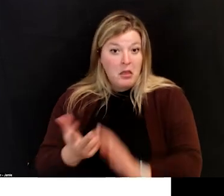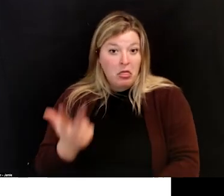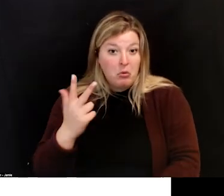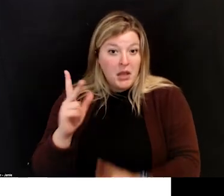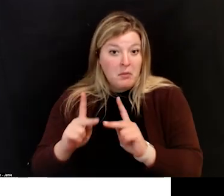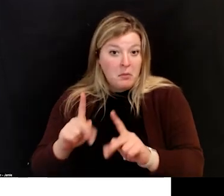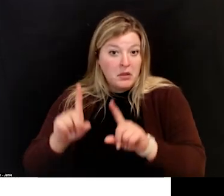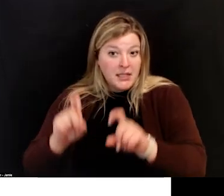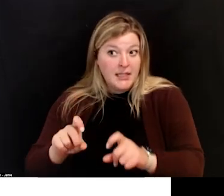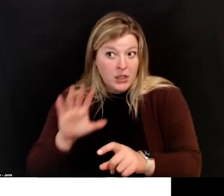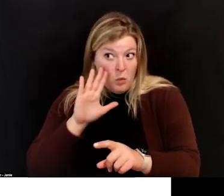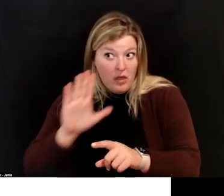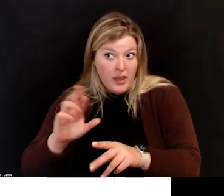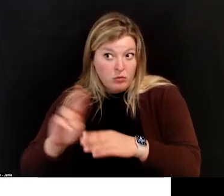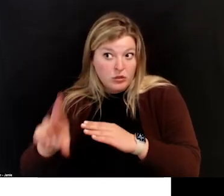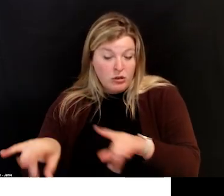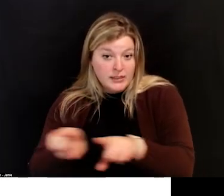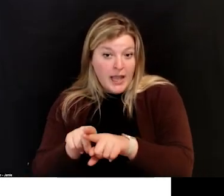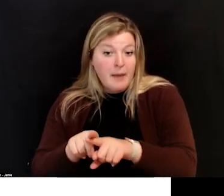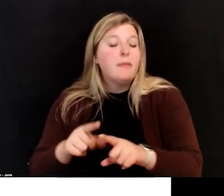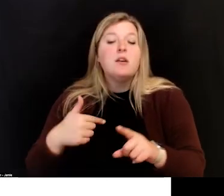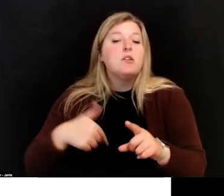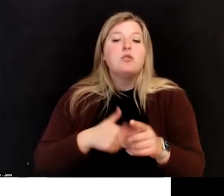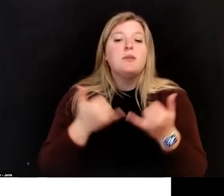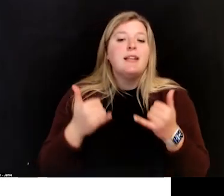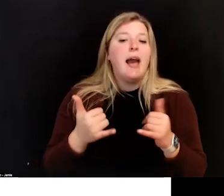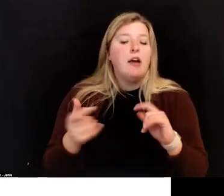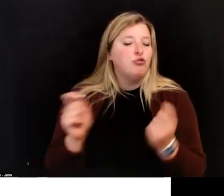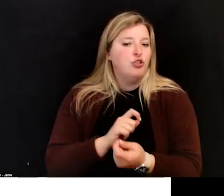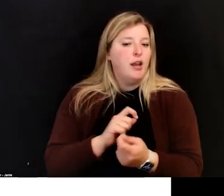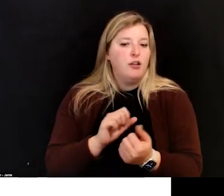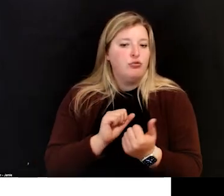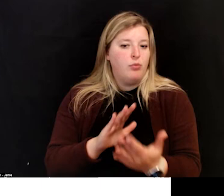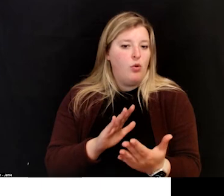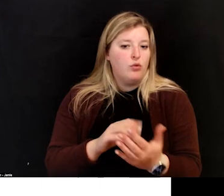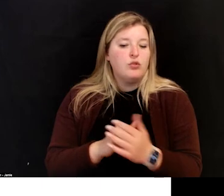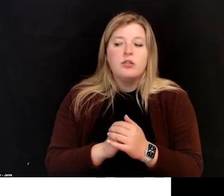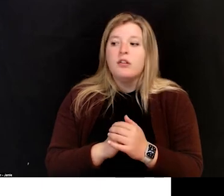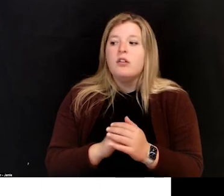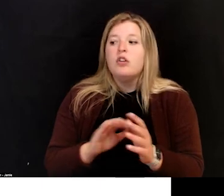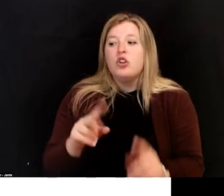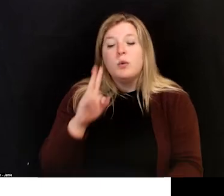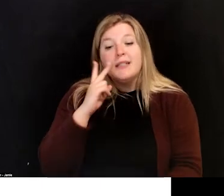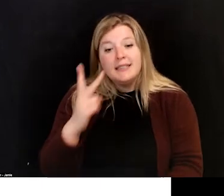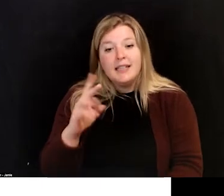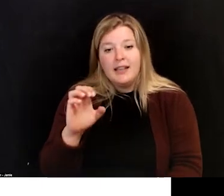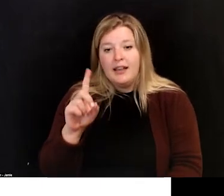And we decided to switch approaches. What we are exploring now, and you'll see it in the editor's draft in the next few weeks,